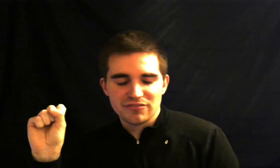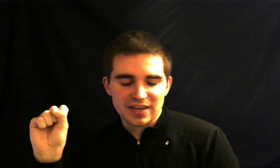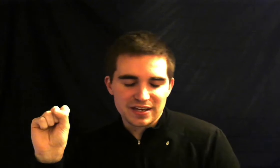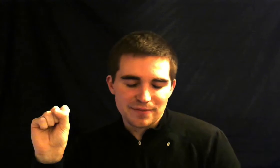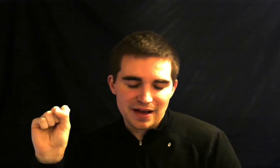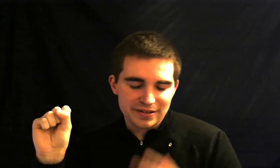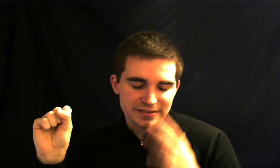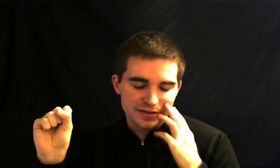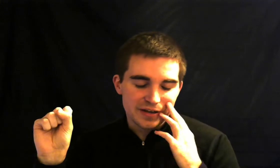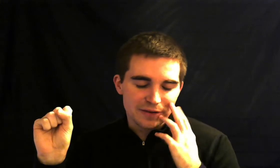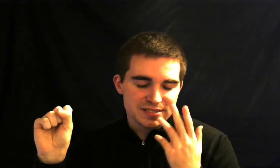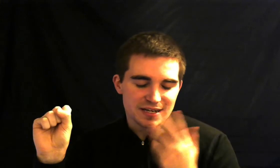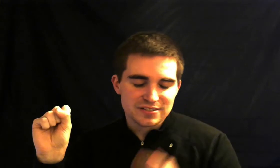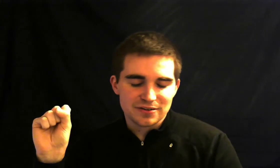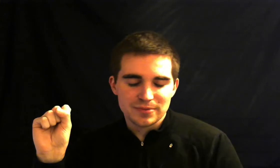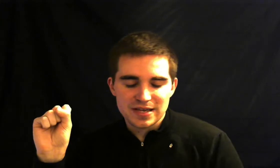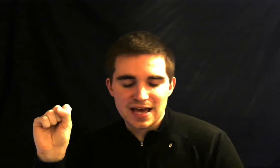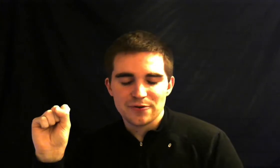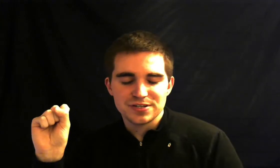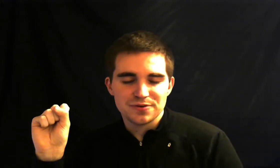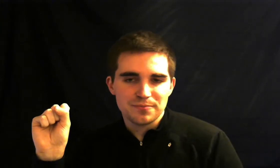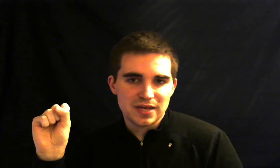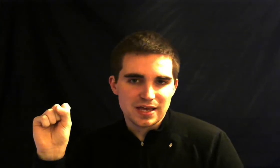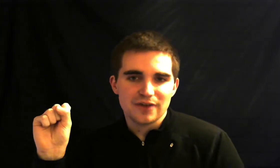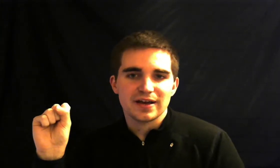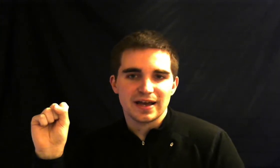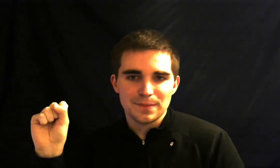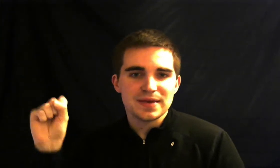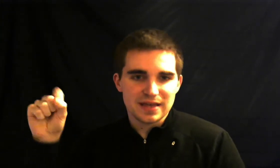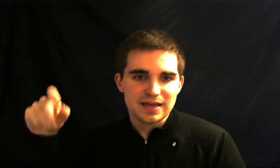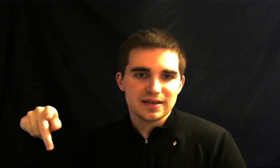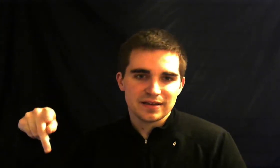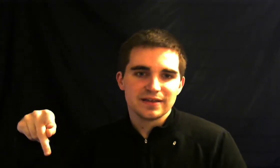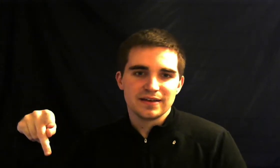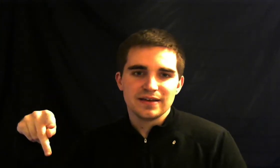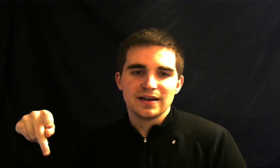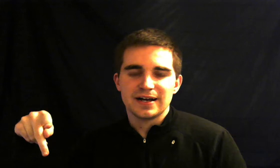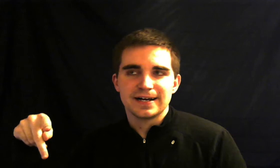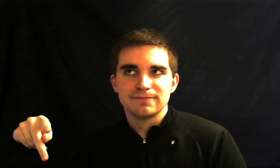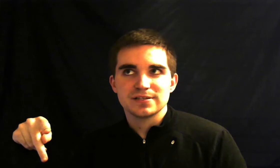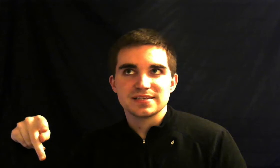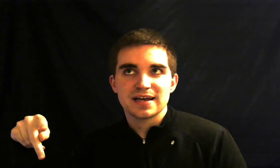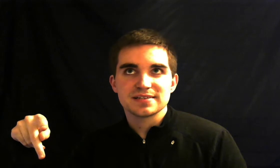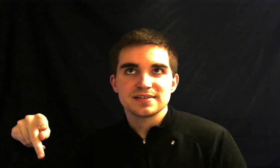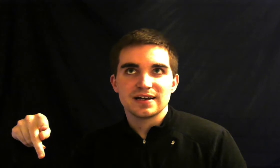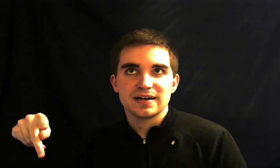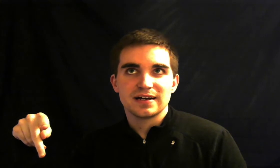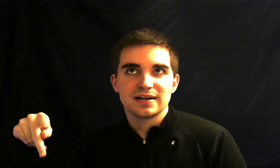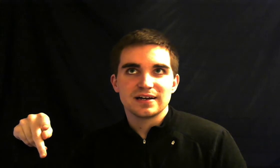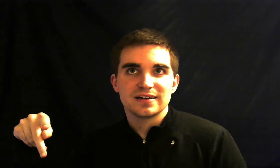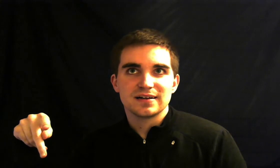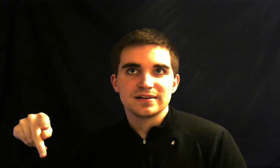think about okay what's the next letter P how do I do a P okay P what's next oh